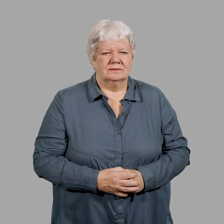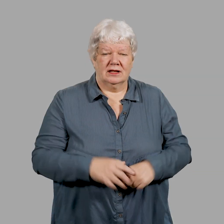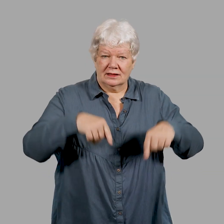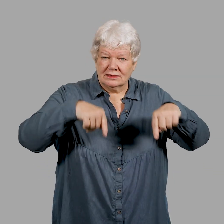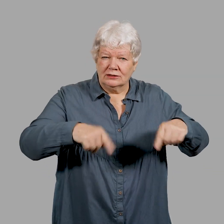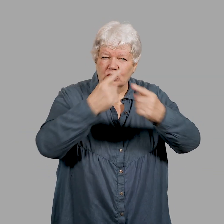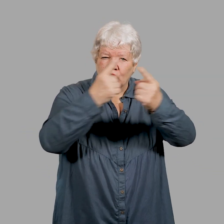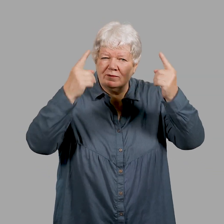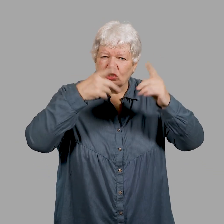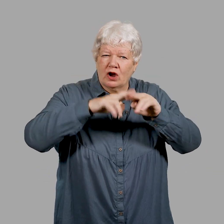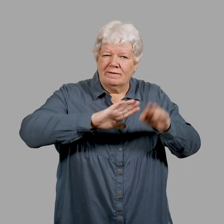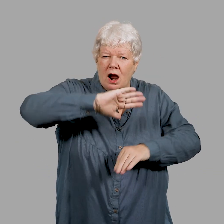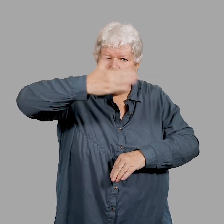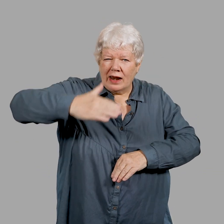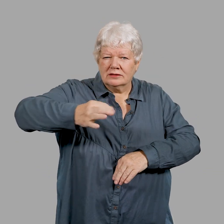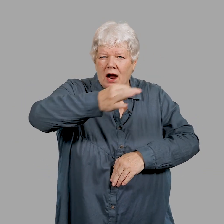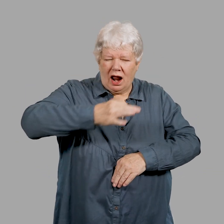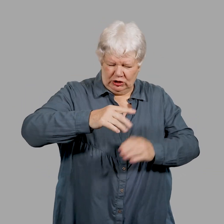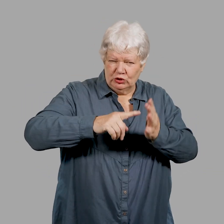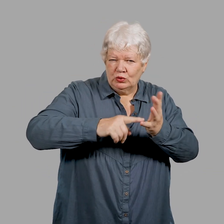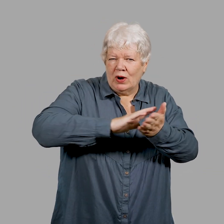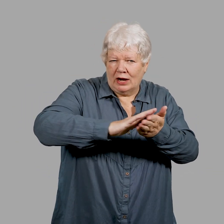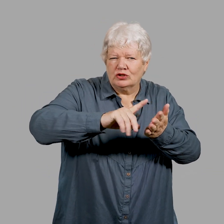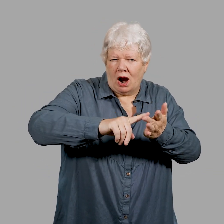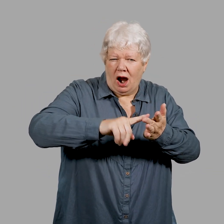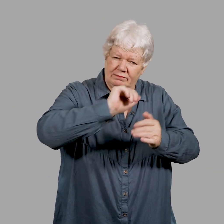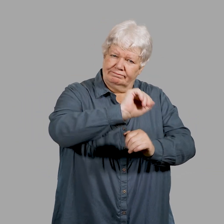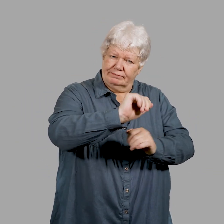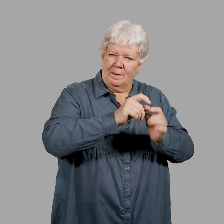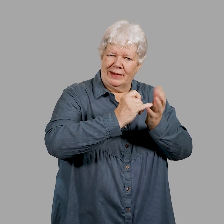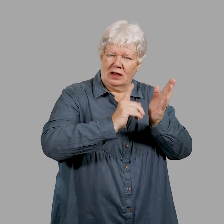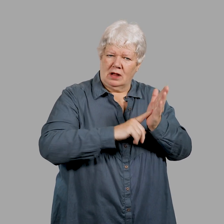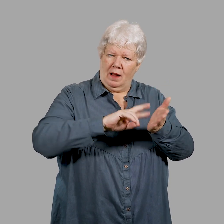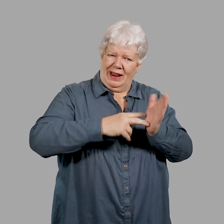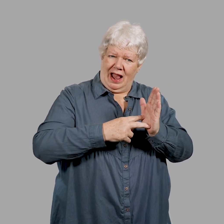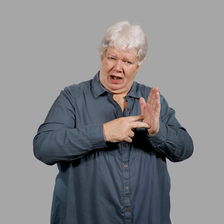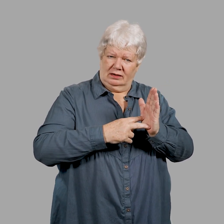Our British Sign Language Plan (BSLP) serves the UHI partnership